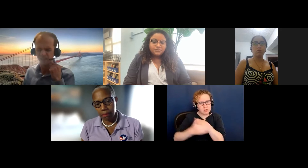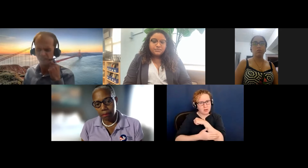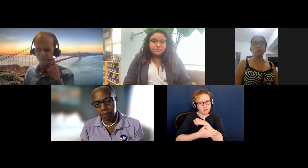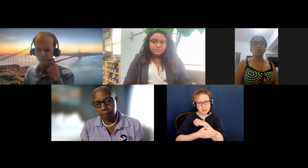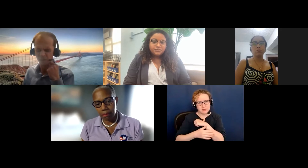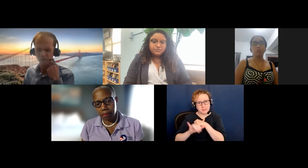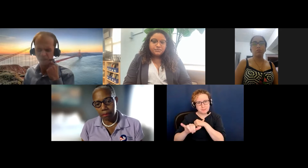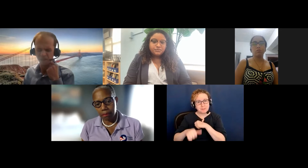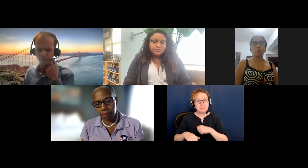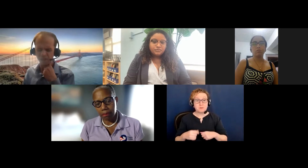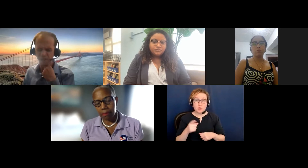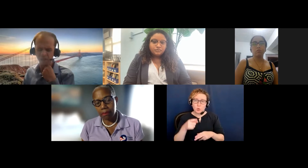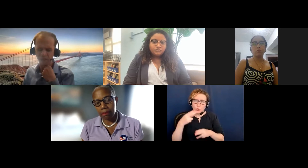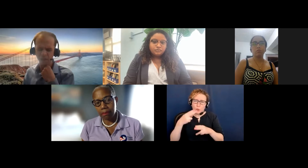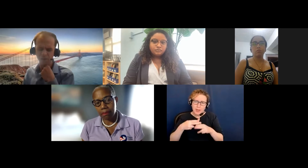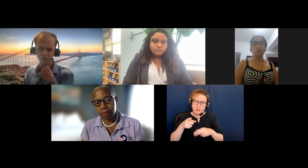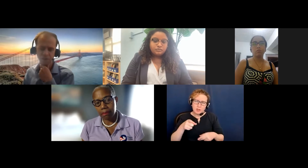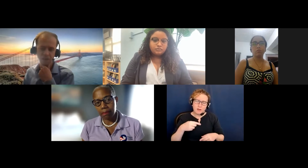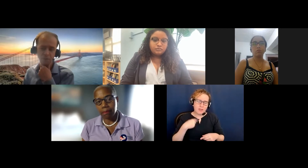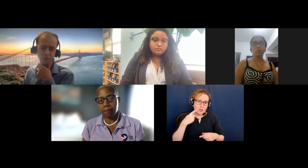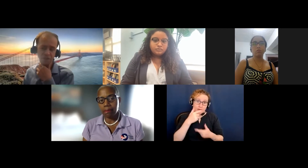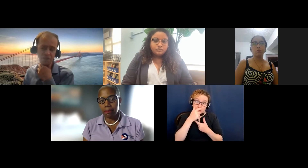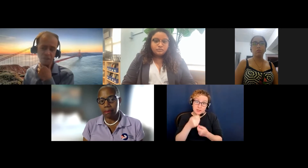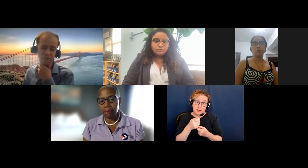I think one of the things that I thought was interesting as I move onto Sara,